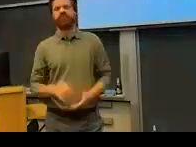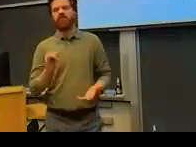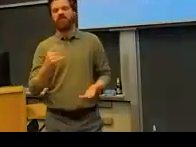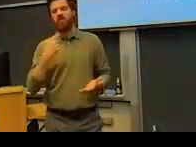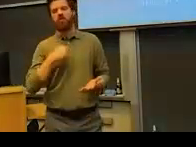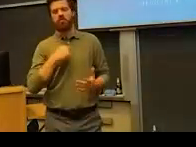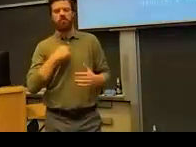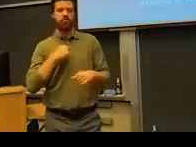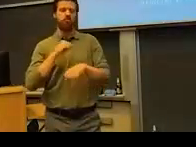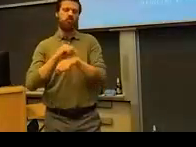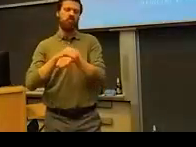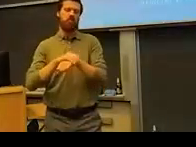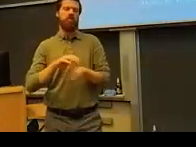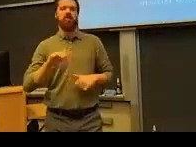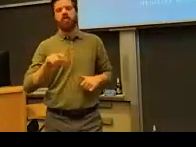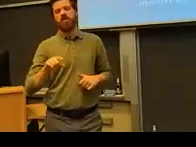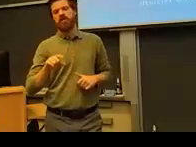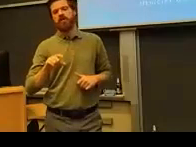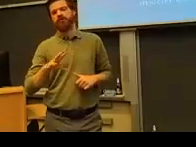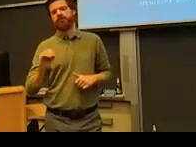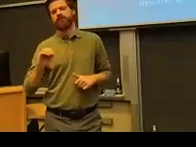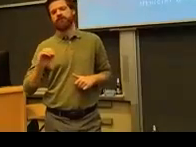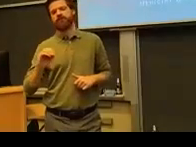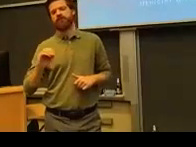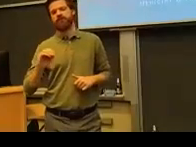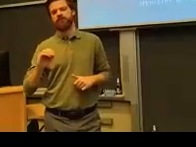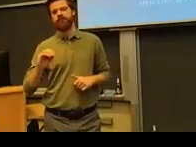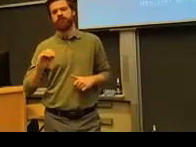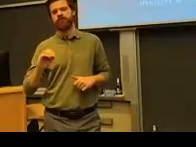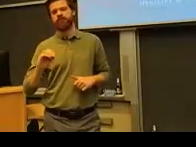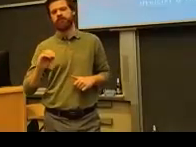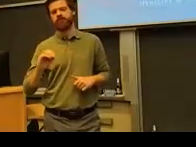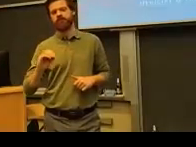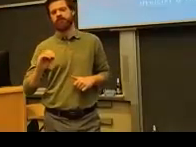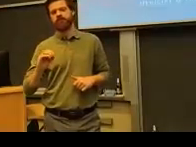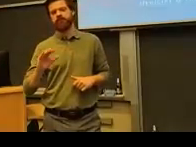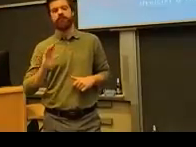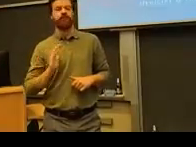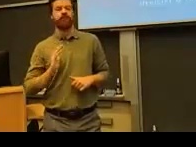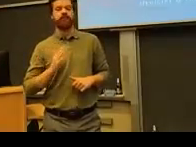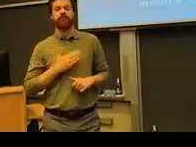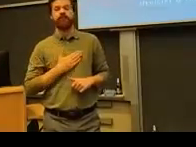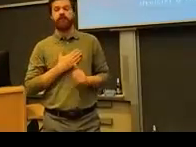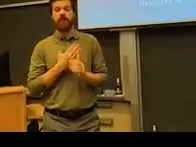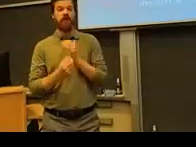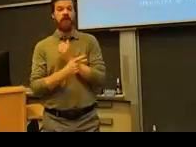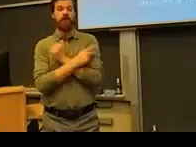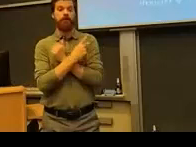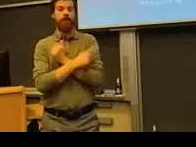work on um um and I just want to mention too that our uh my outpatient counterparts also go